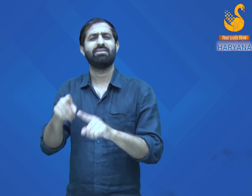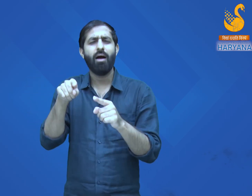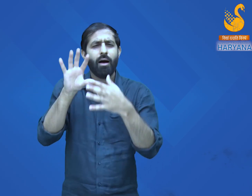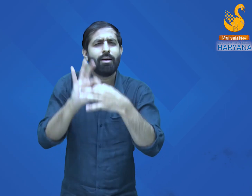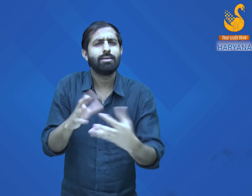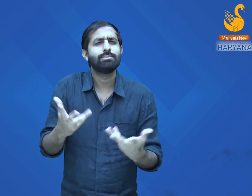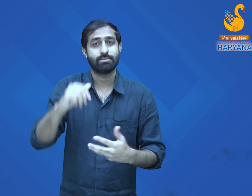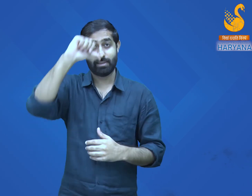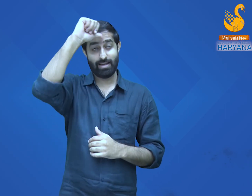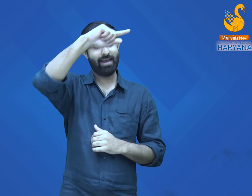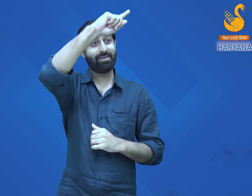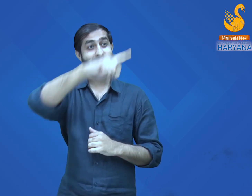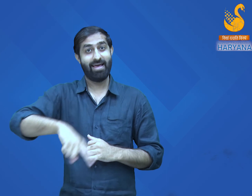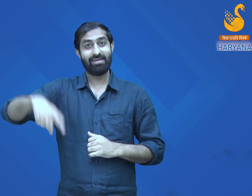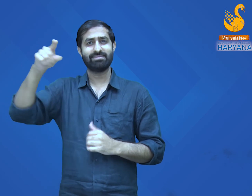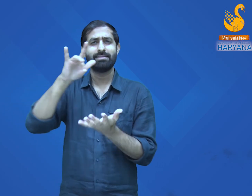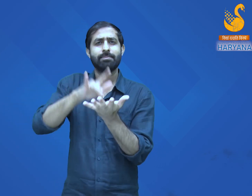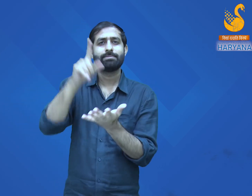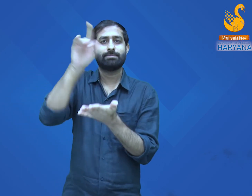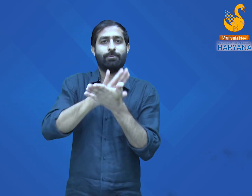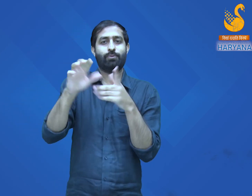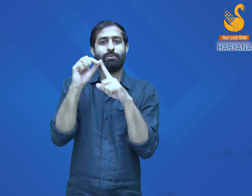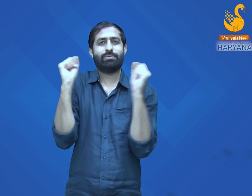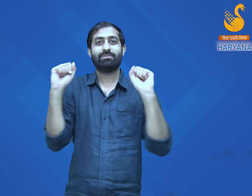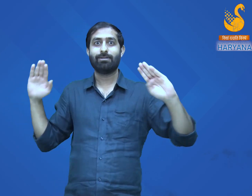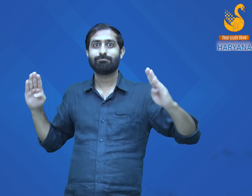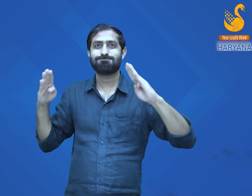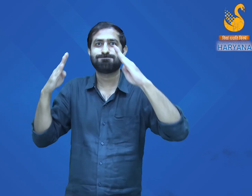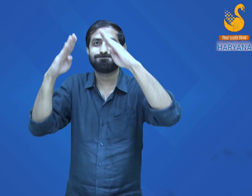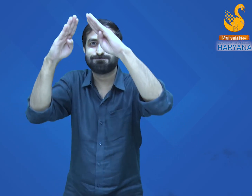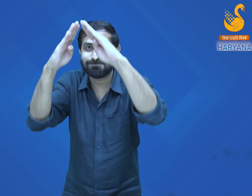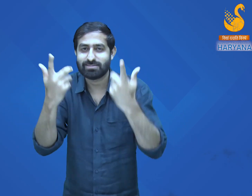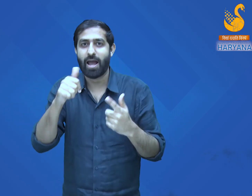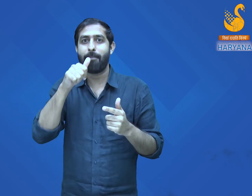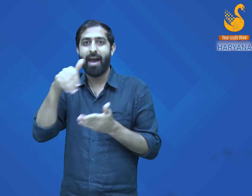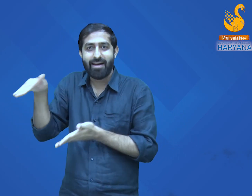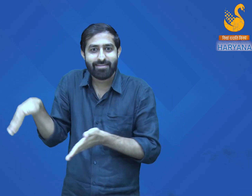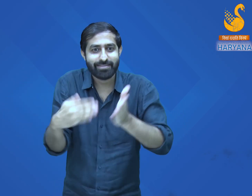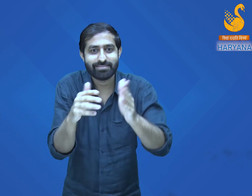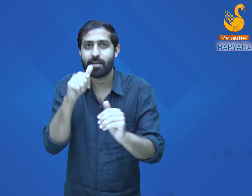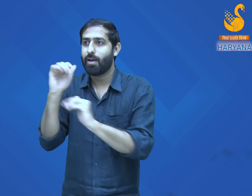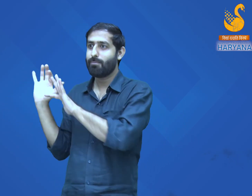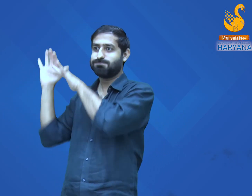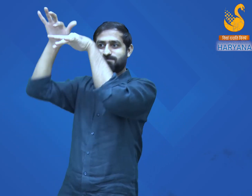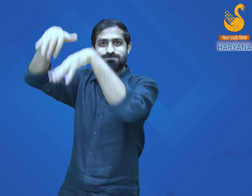We say Bharat is Dev Bhumi because it has mountains and rivers which are highly respected